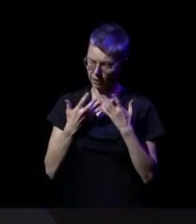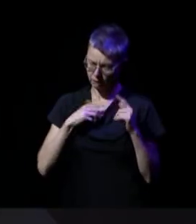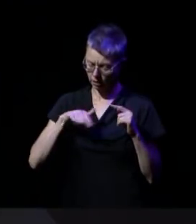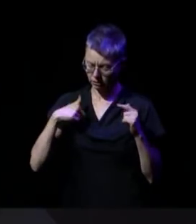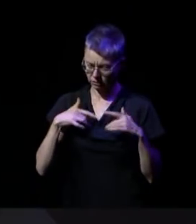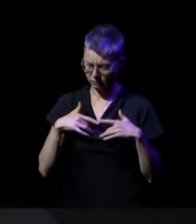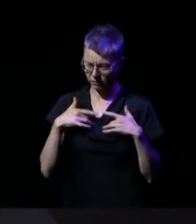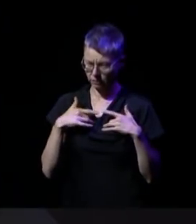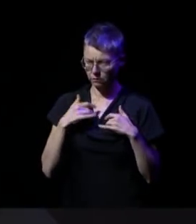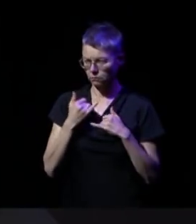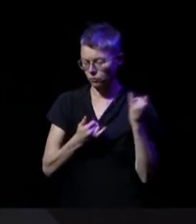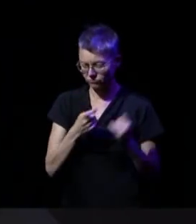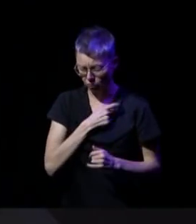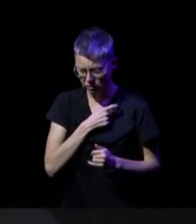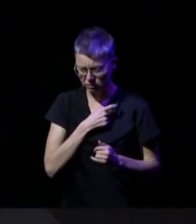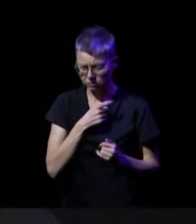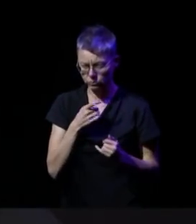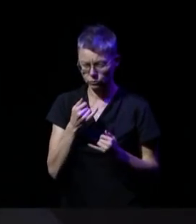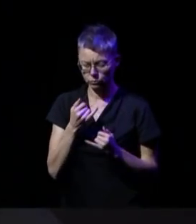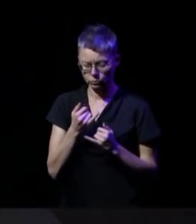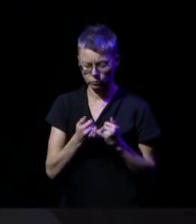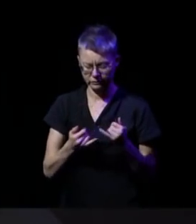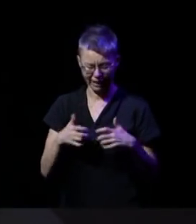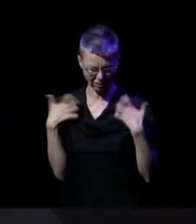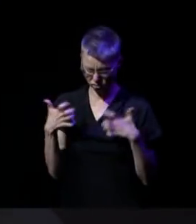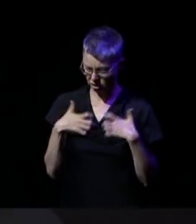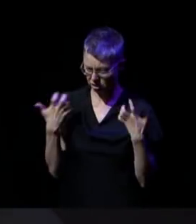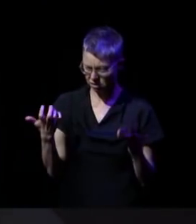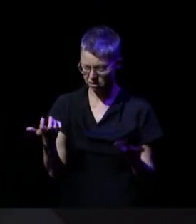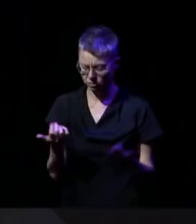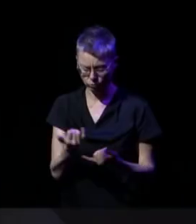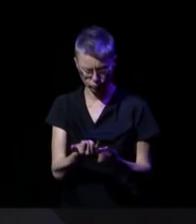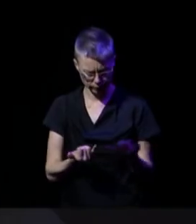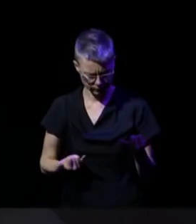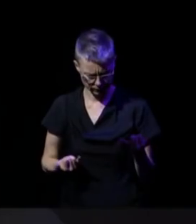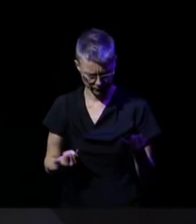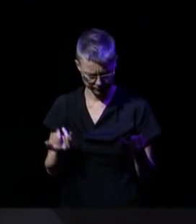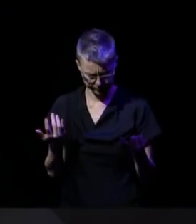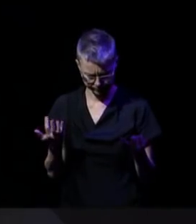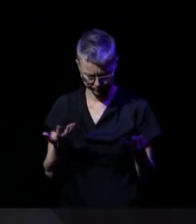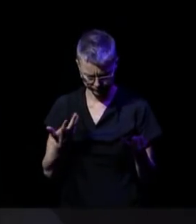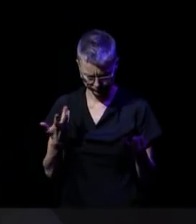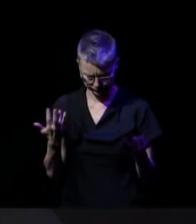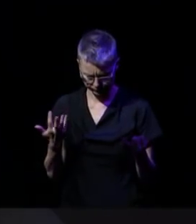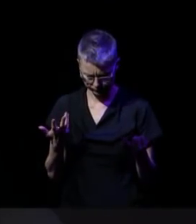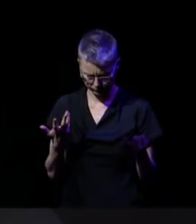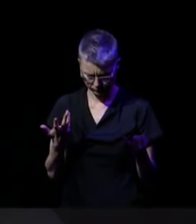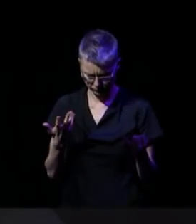more frightened, more angry, more broken hearted,